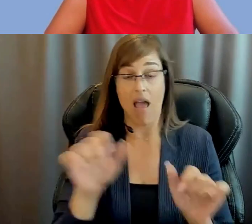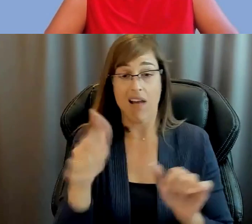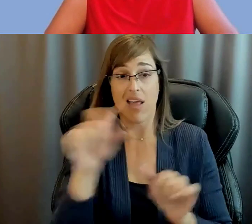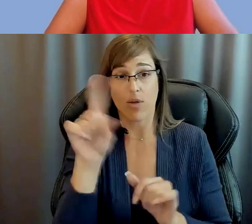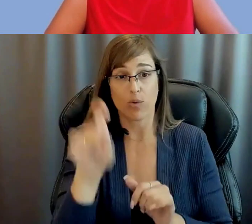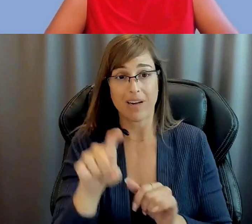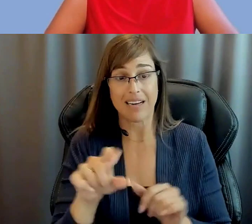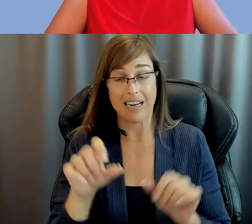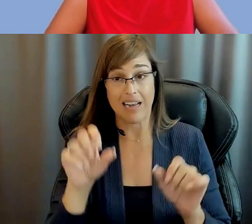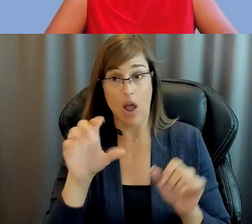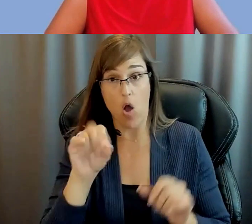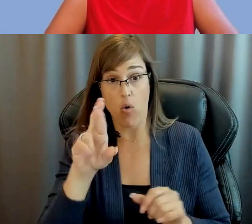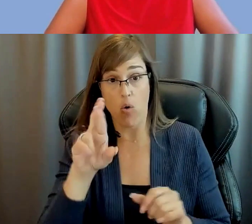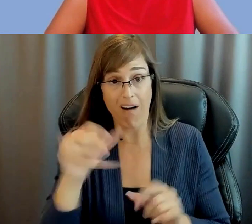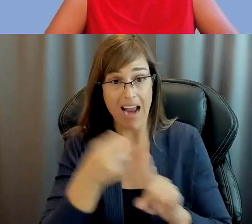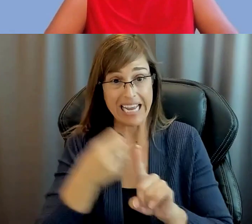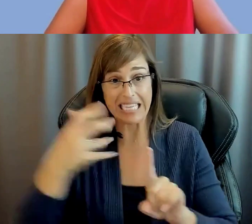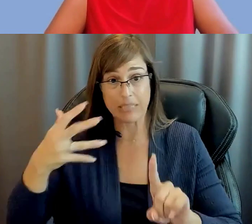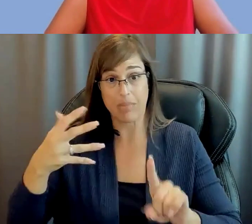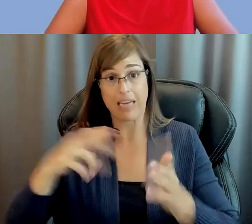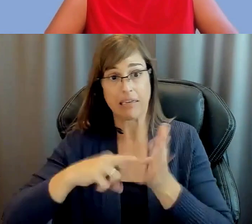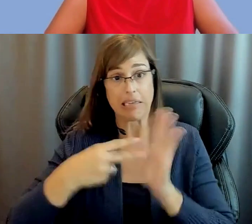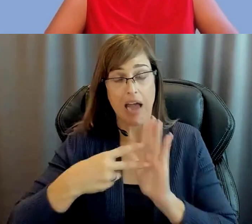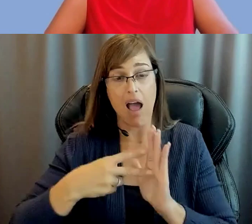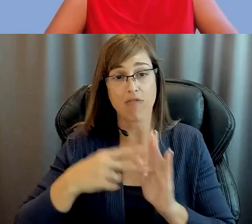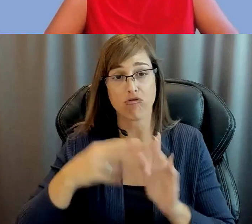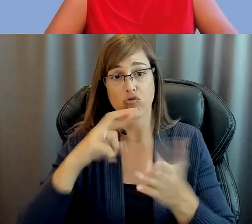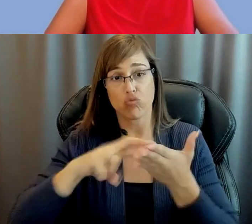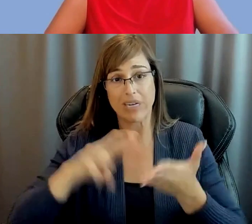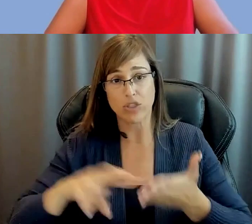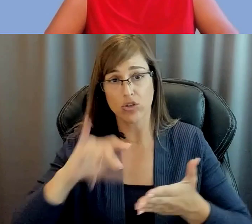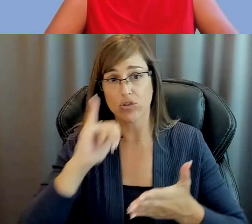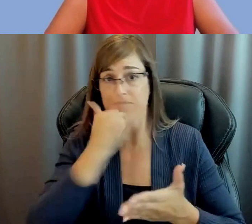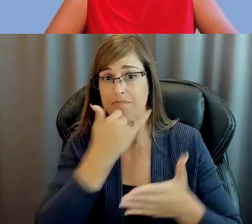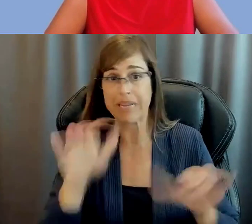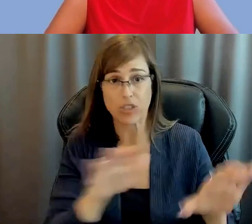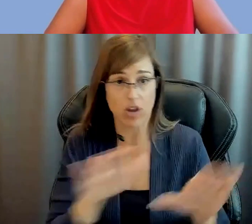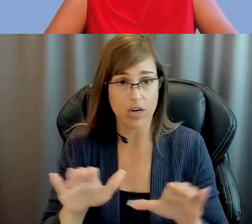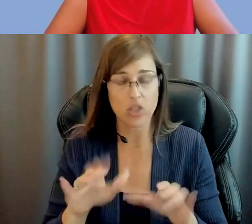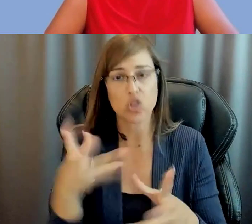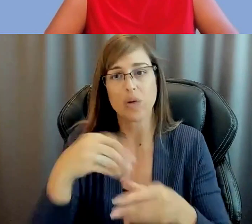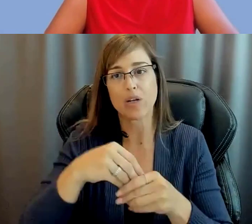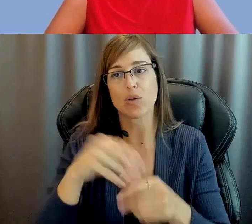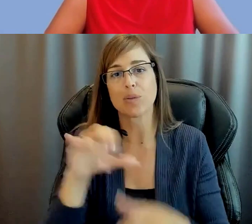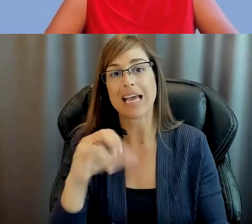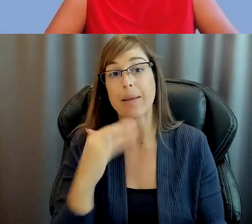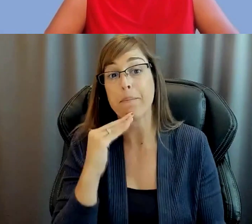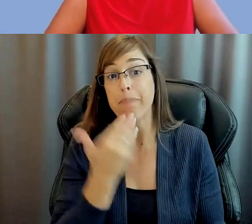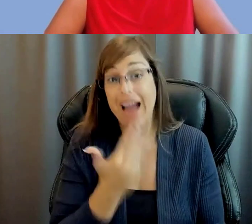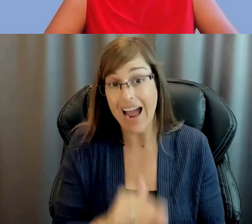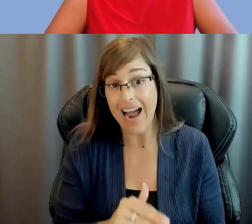the current definition of research misconduct to include things like bad or unethical library practices